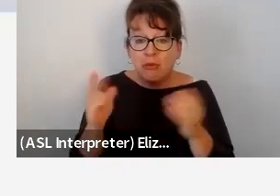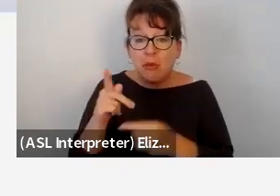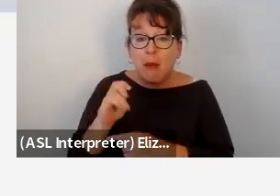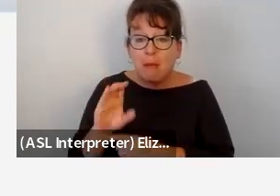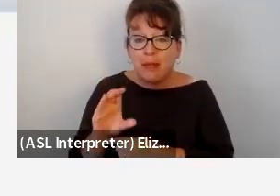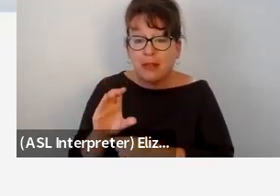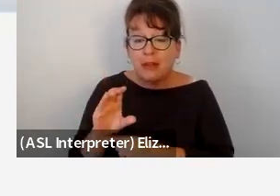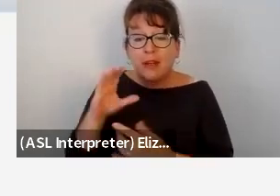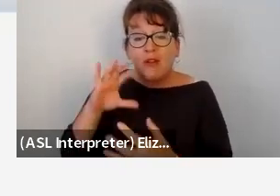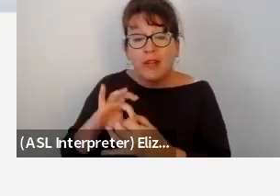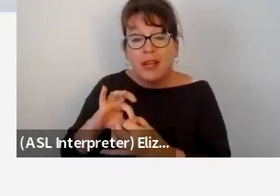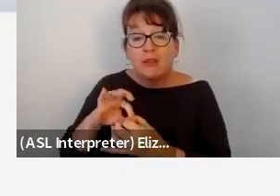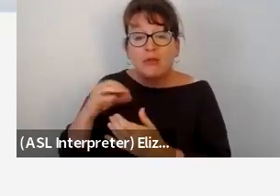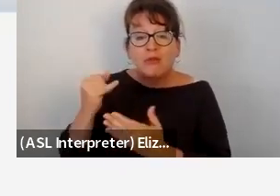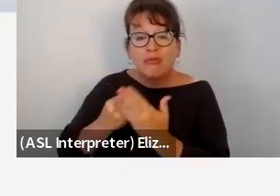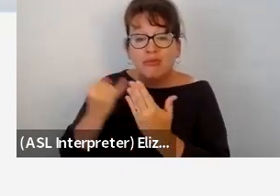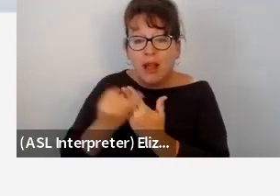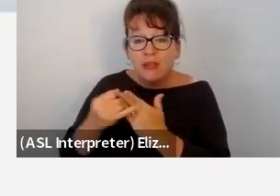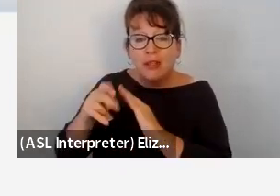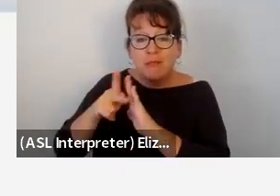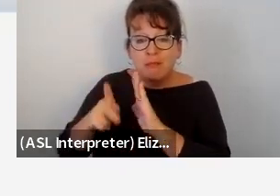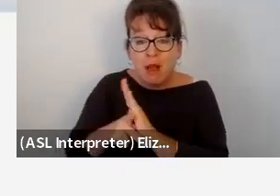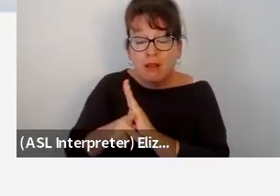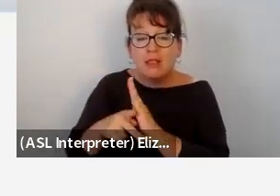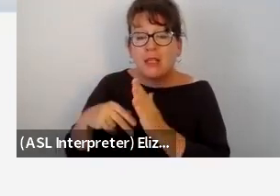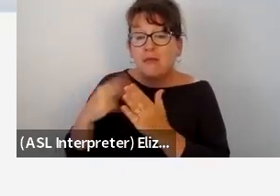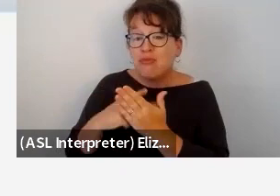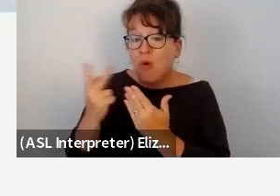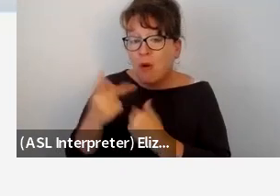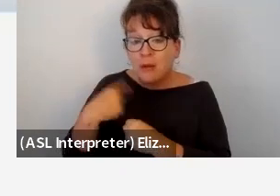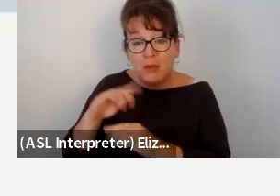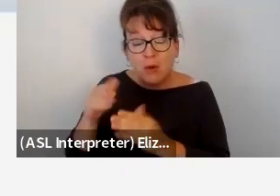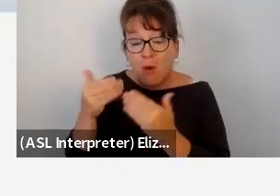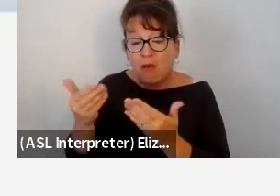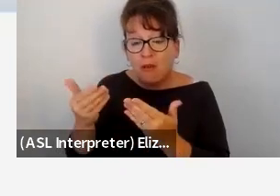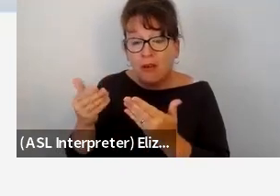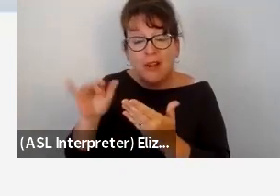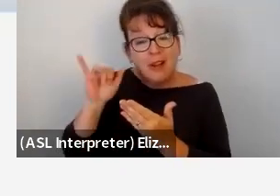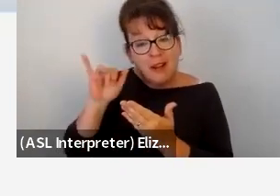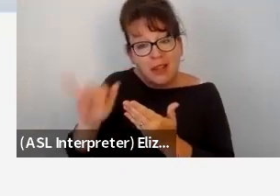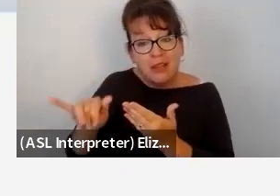So we want to have a pretty generous project period up to four years. For funding floors,